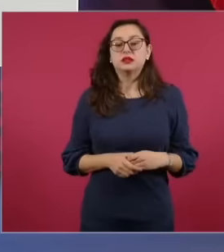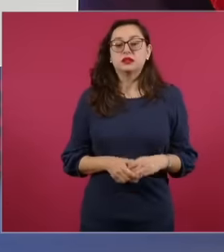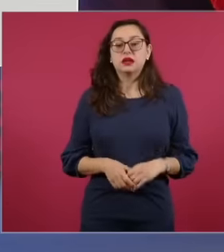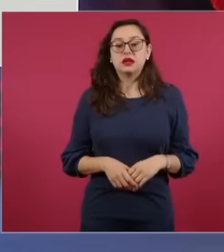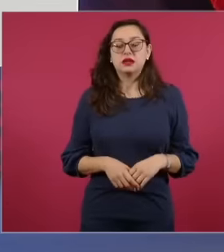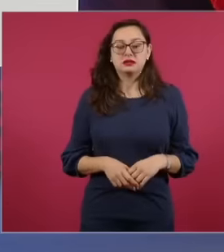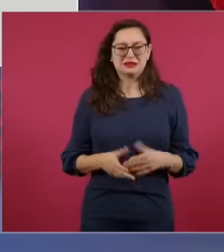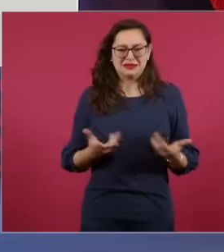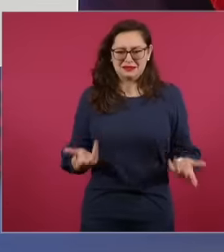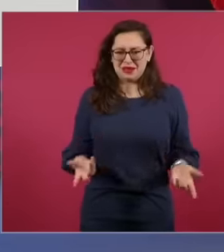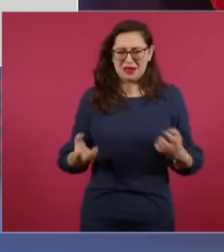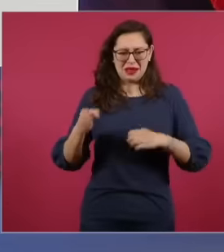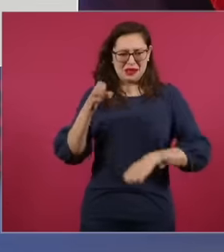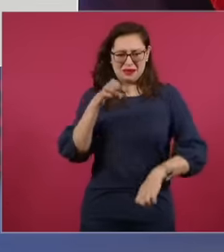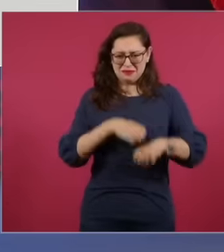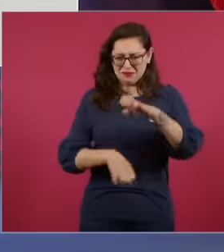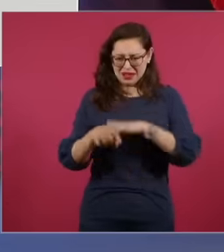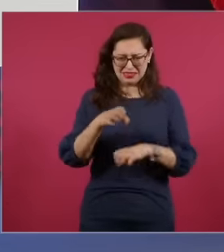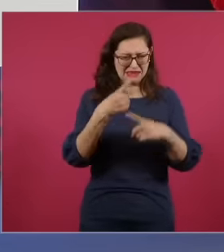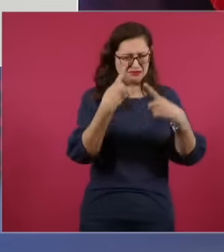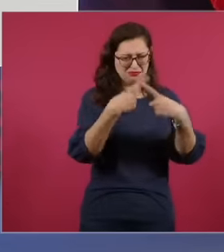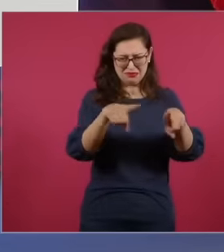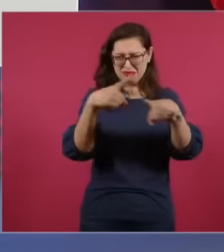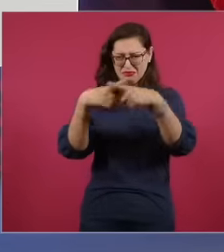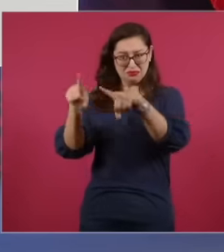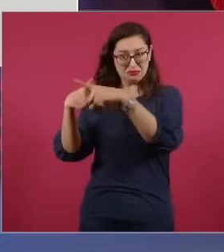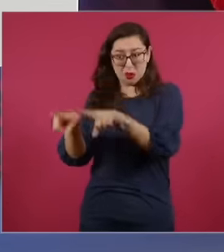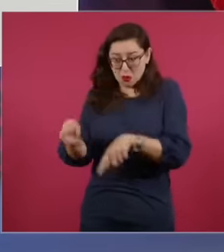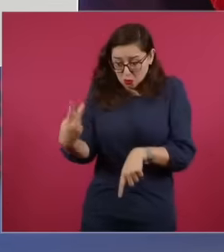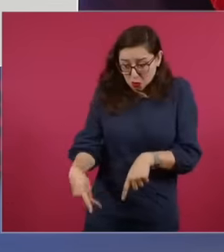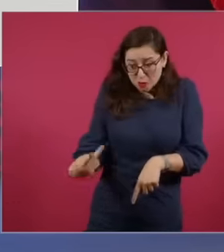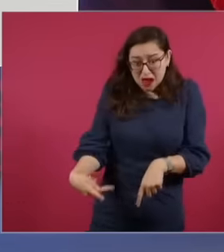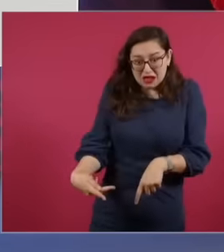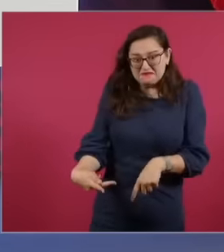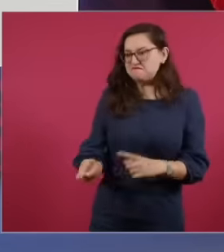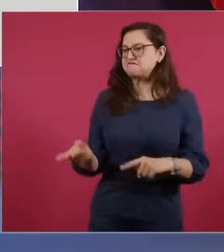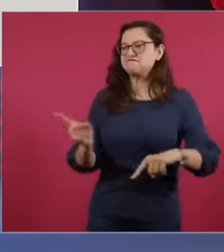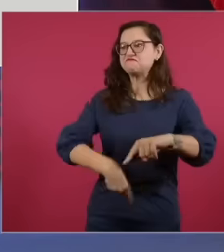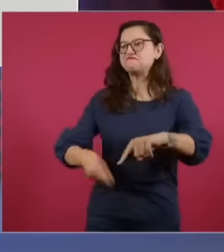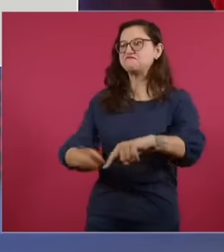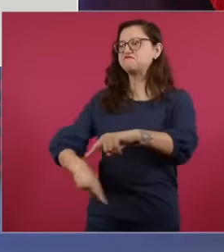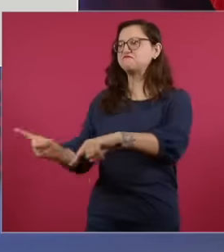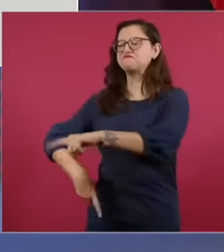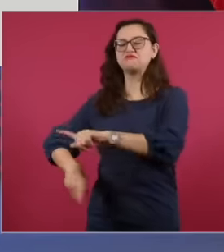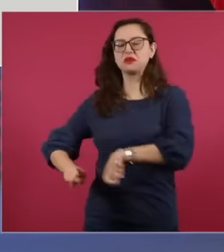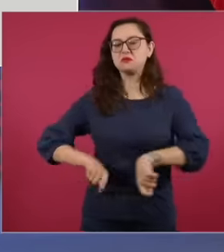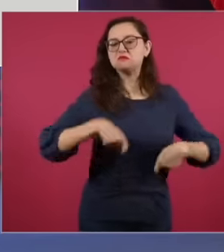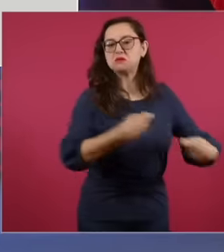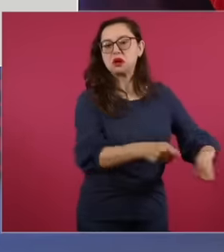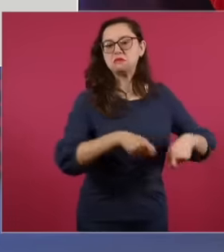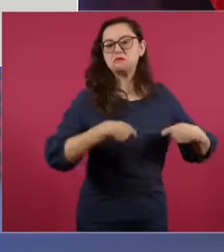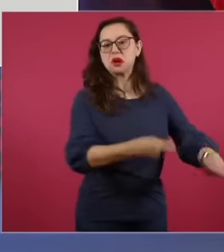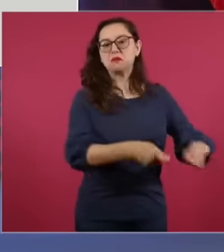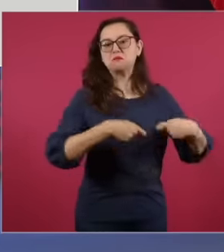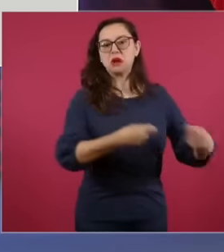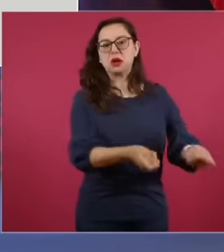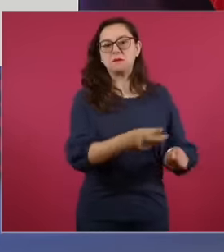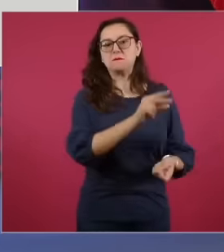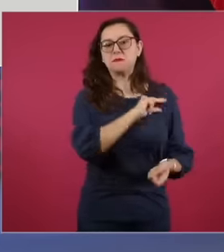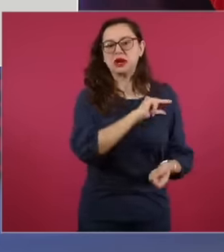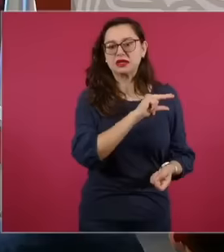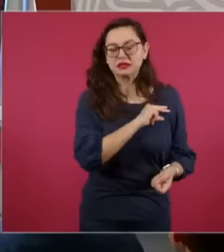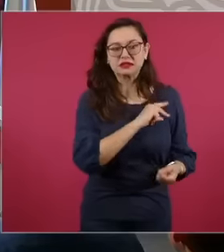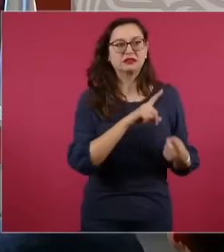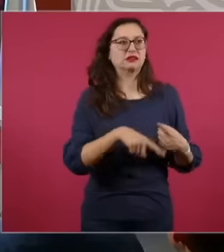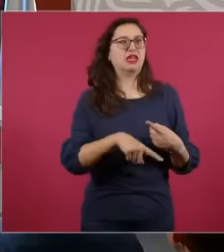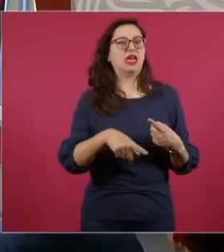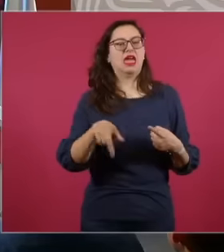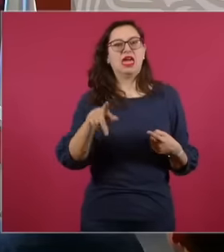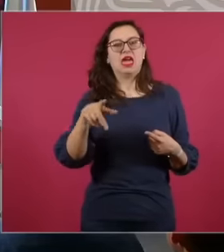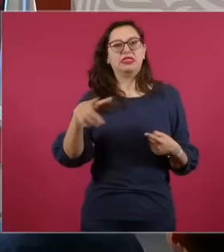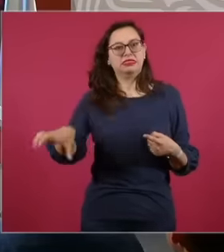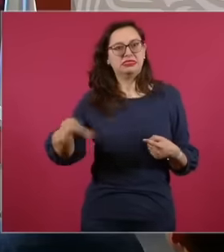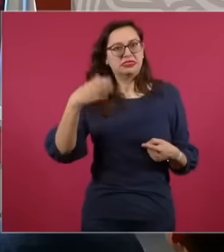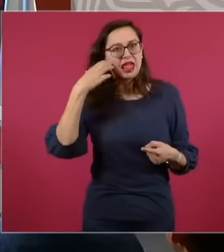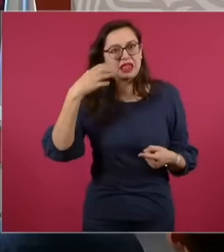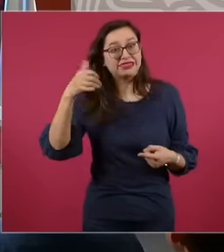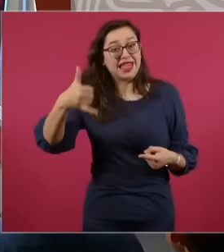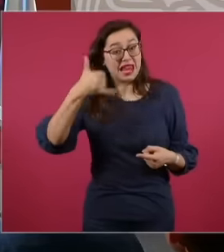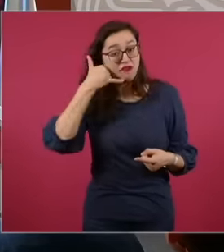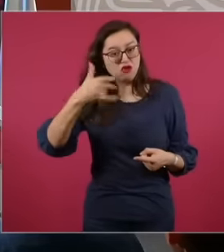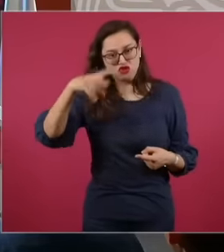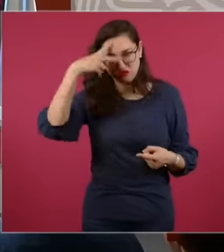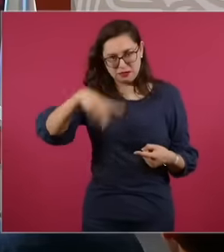companies handed over telephones from Mexico they handed over the